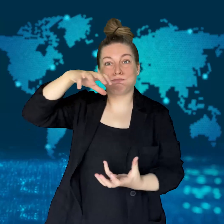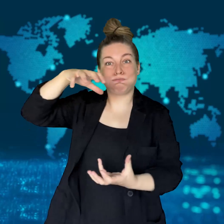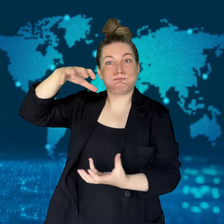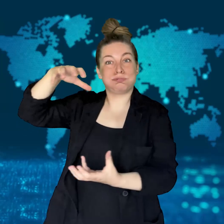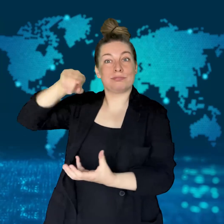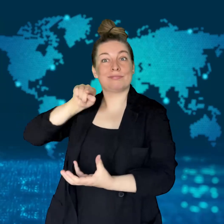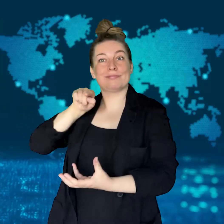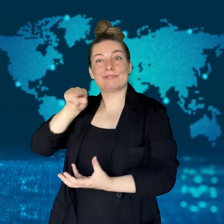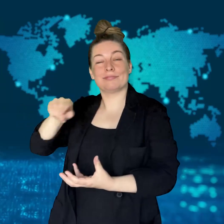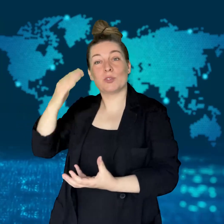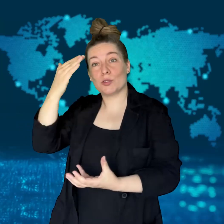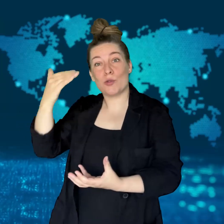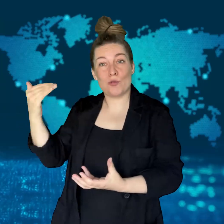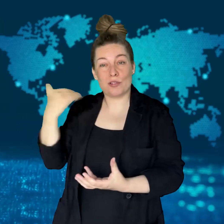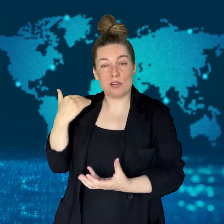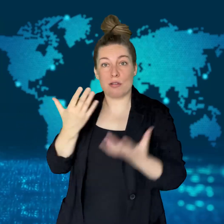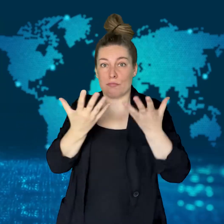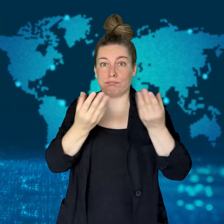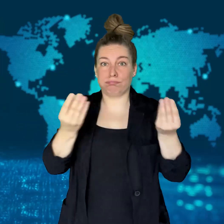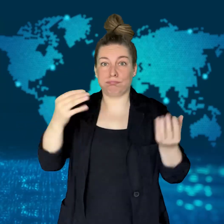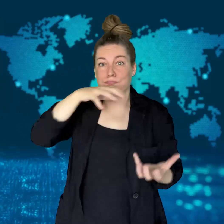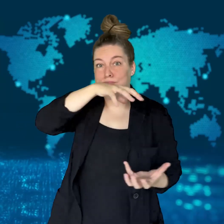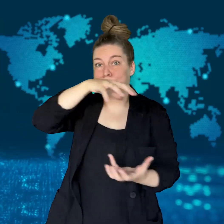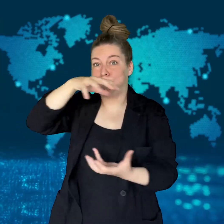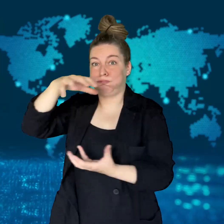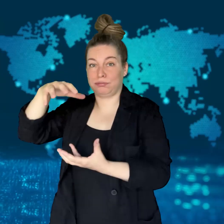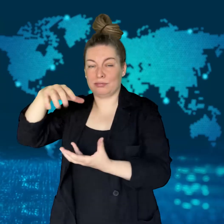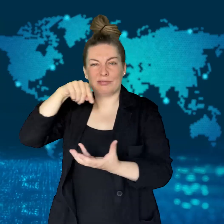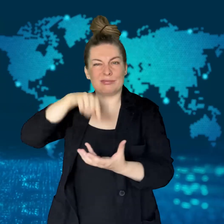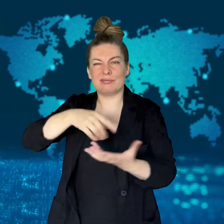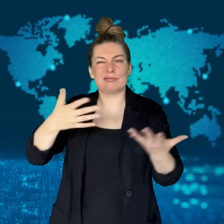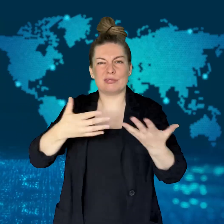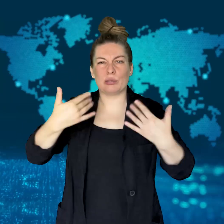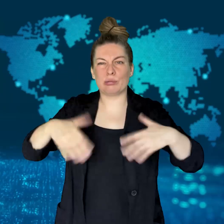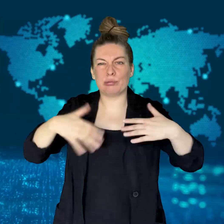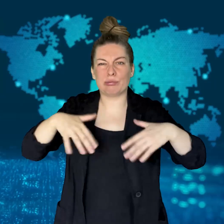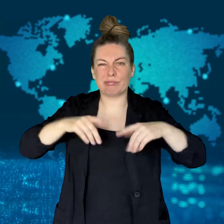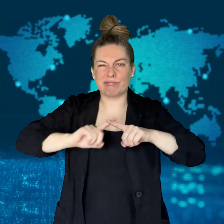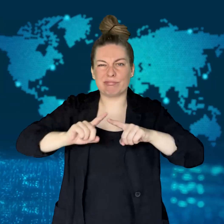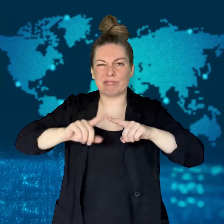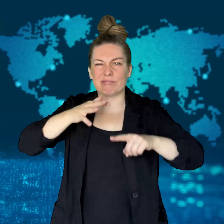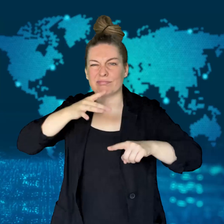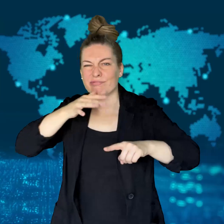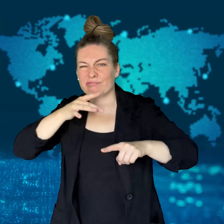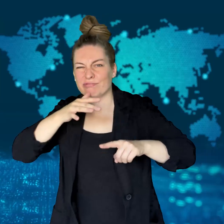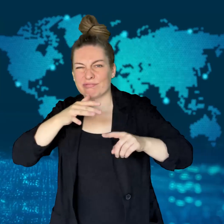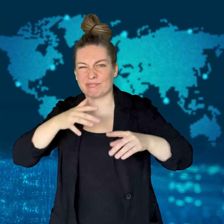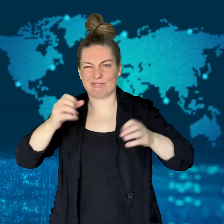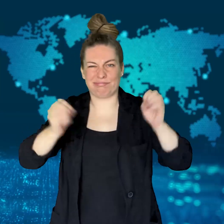The country intended to "scatter mounds of wastepaper